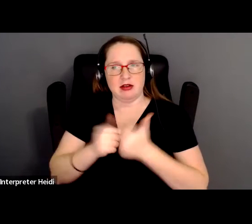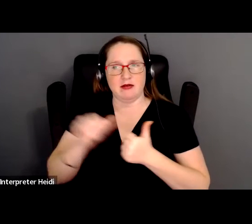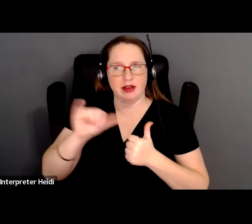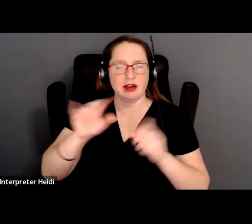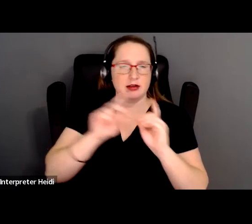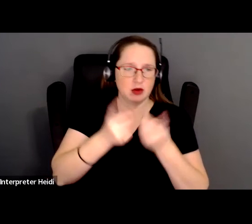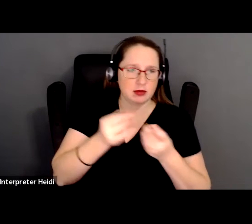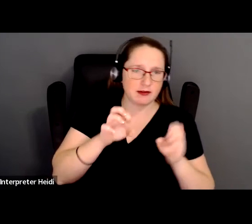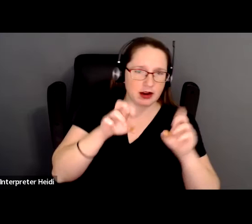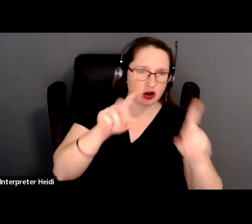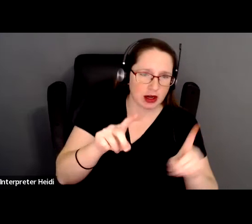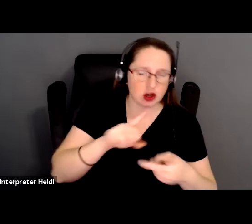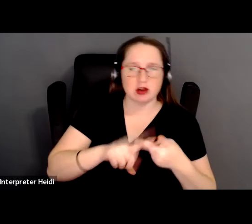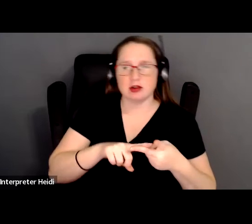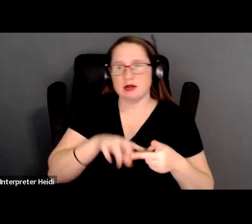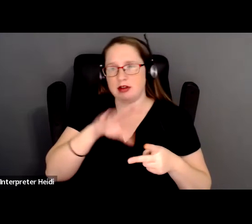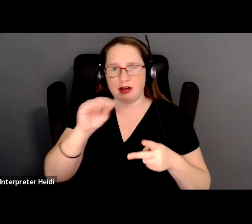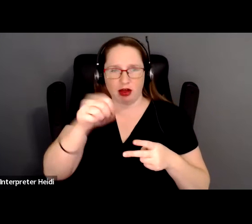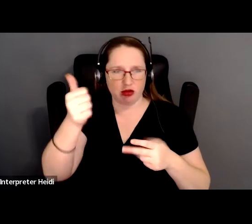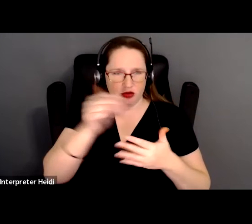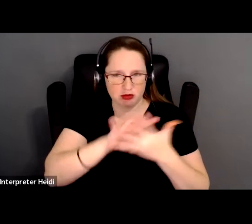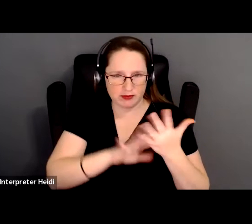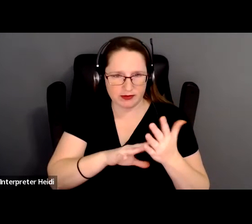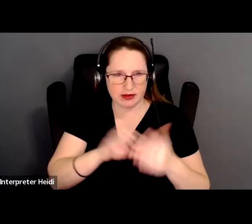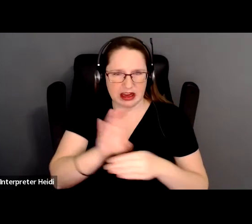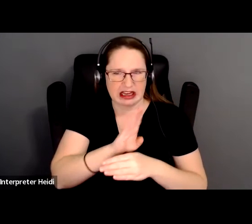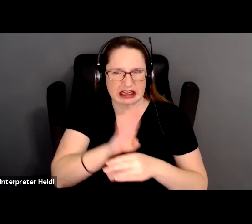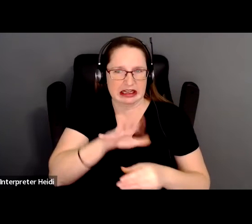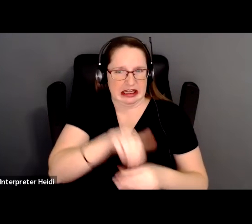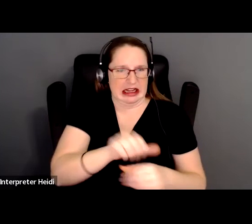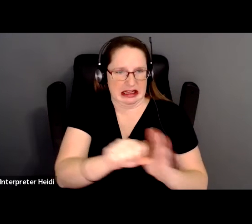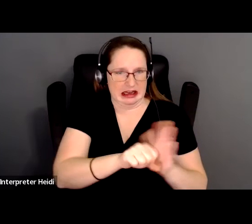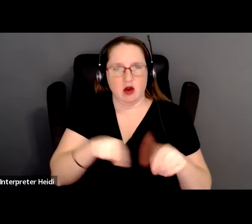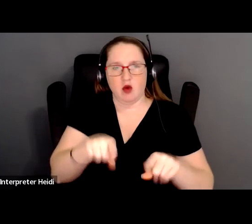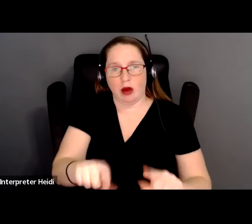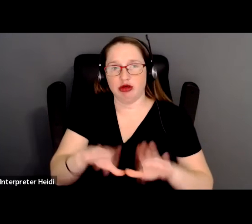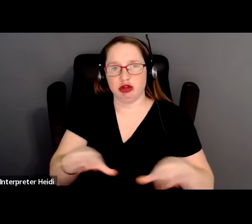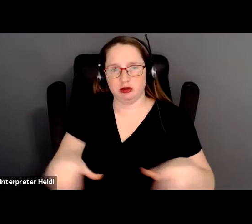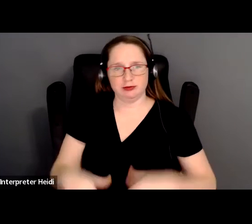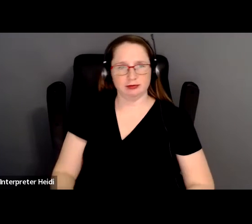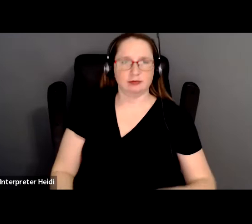of Education and other Entities within the State, while they are children. Next slide, please.